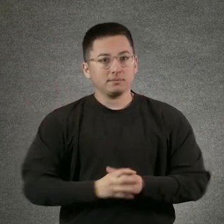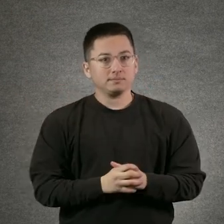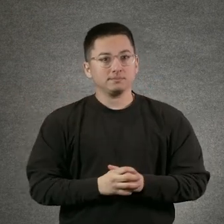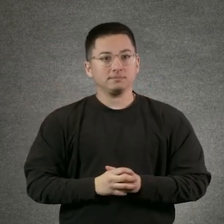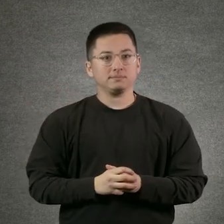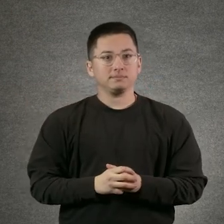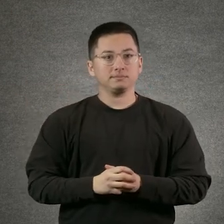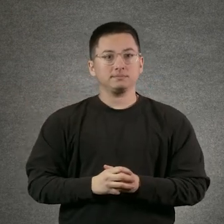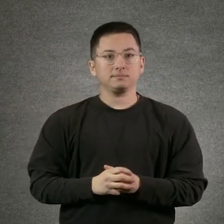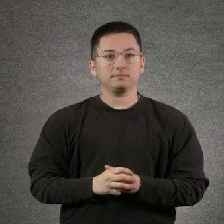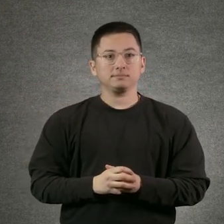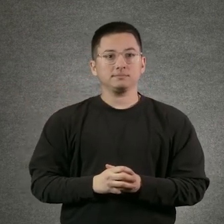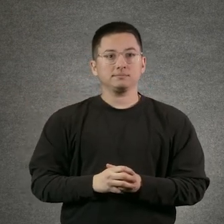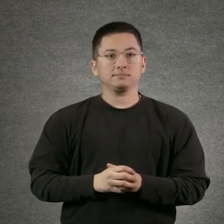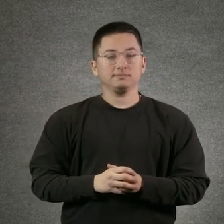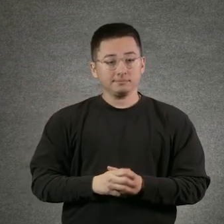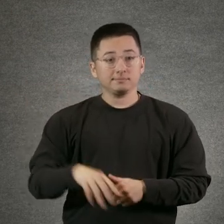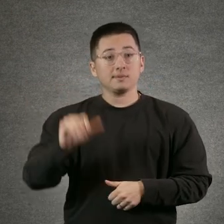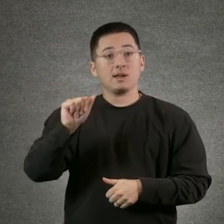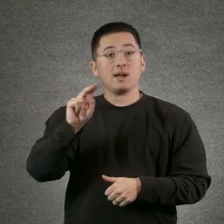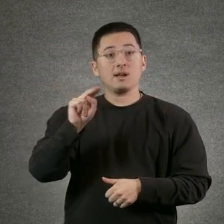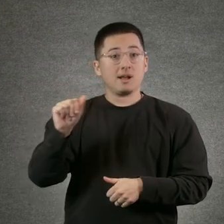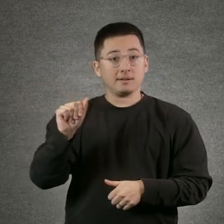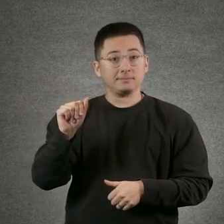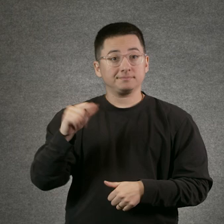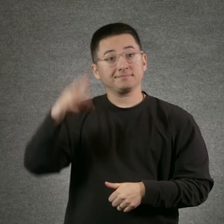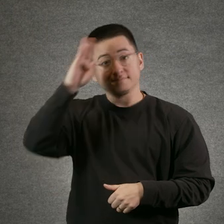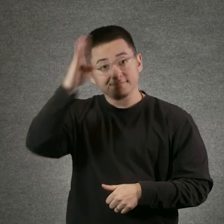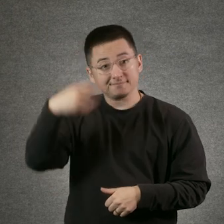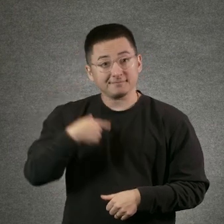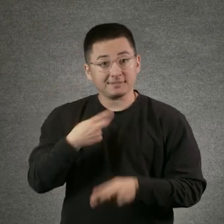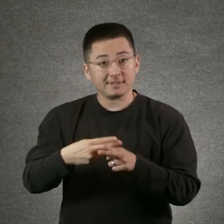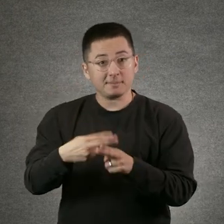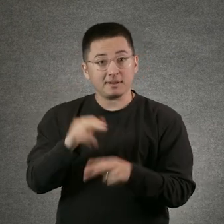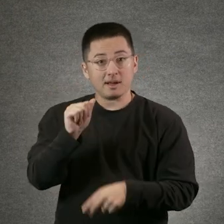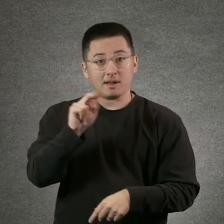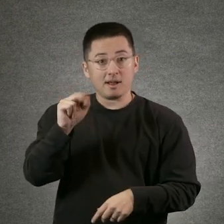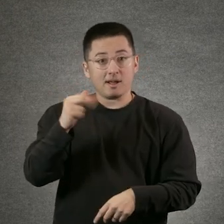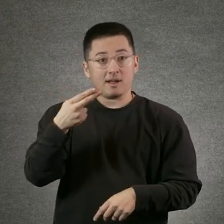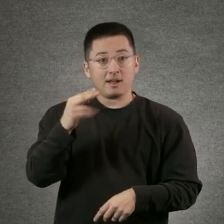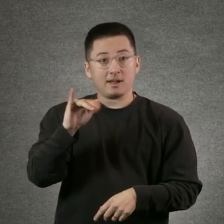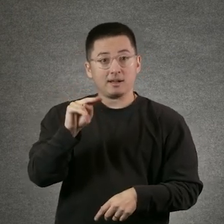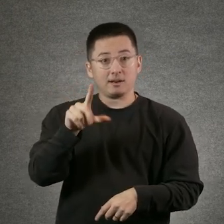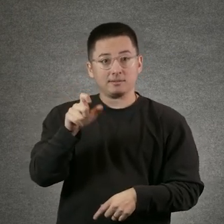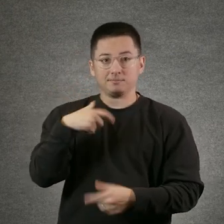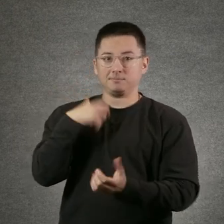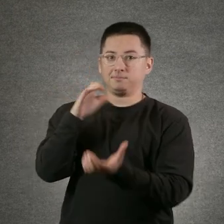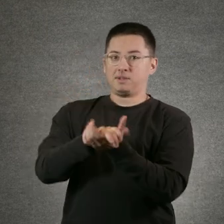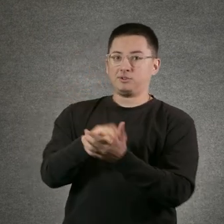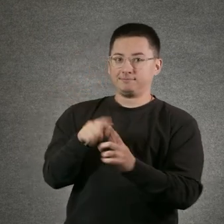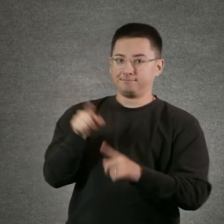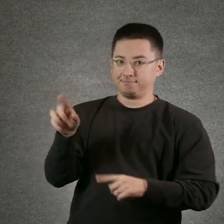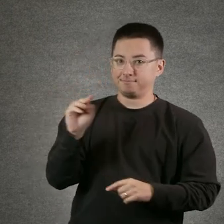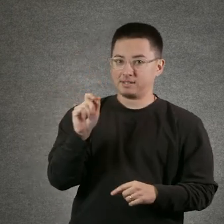Hi. My name is Anna Hinkle. I was married to Master for about 15 years,